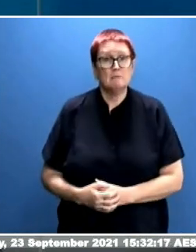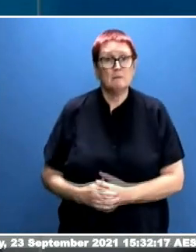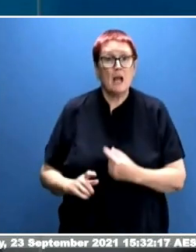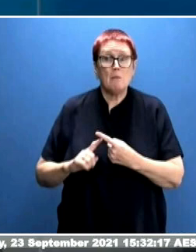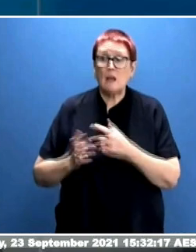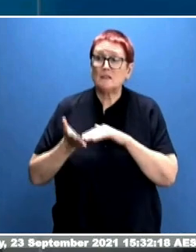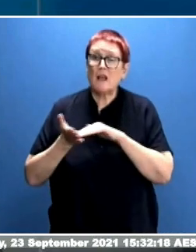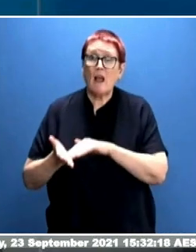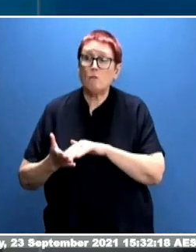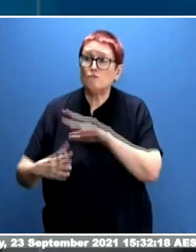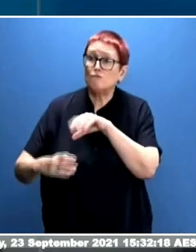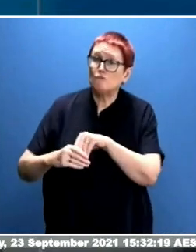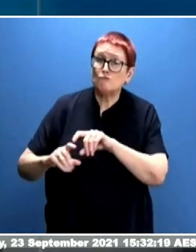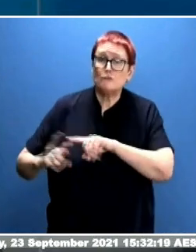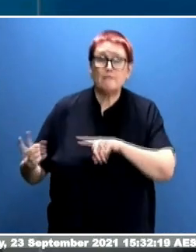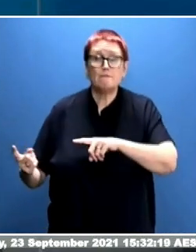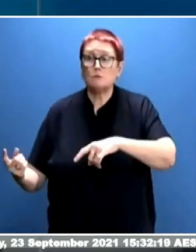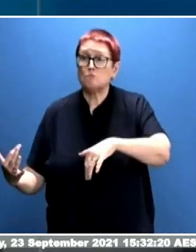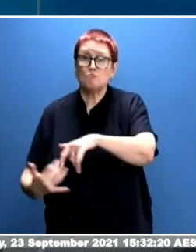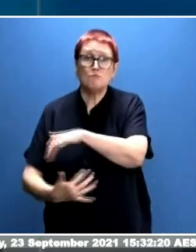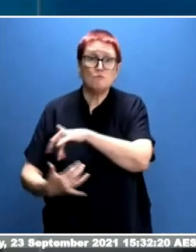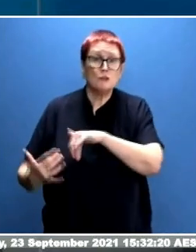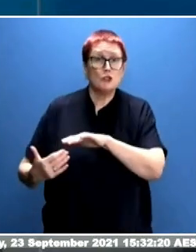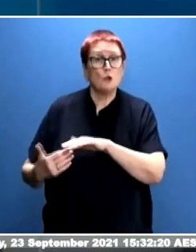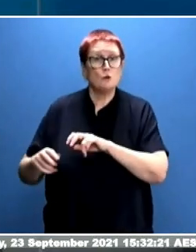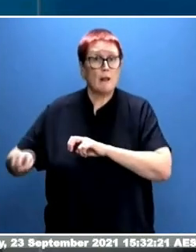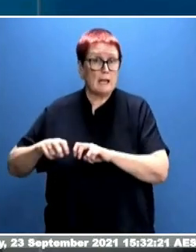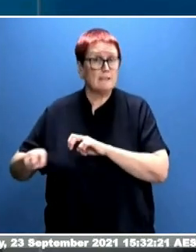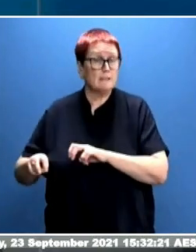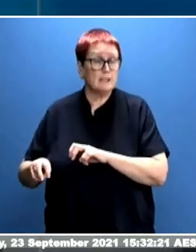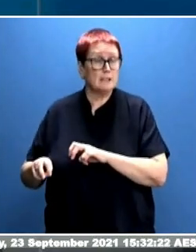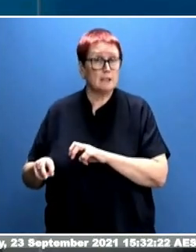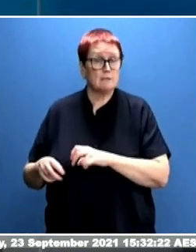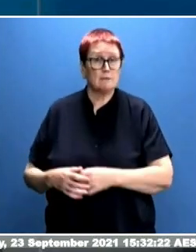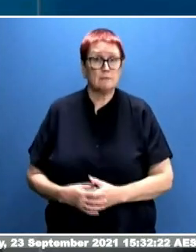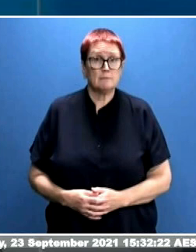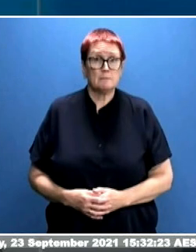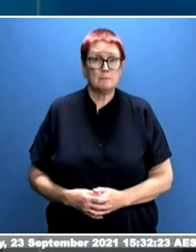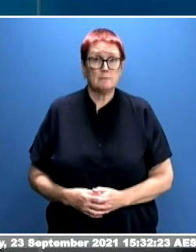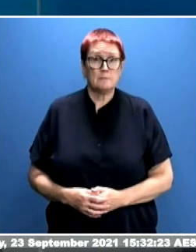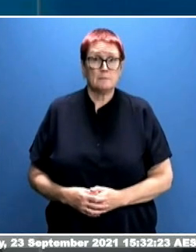social and other wellbeing activities, and that's the point where she's got to now.